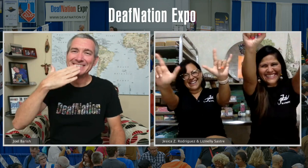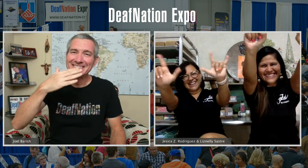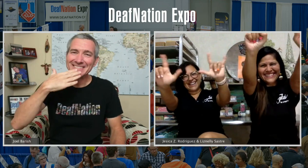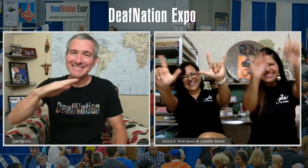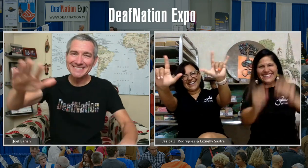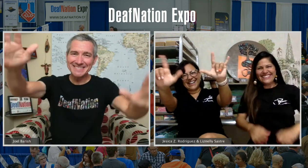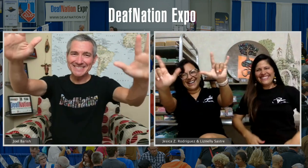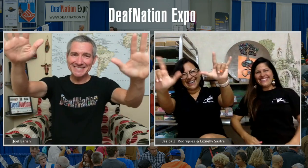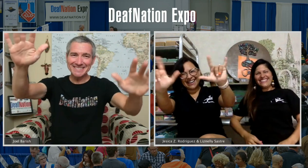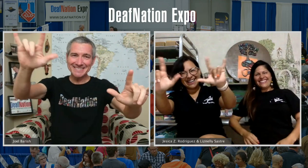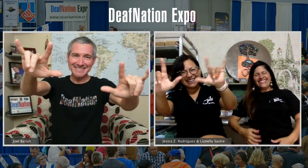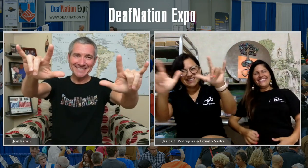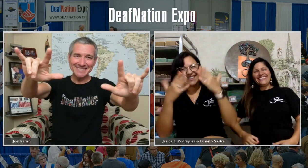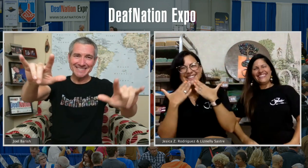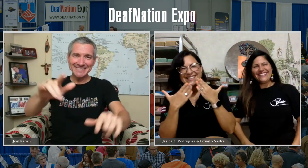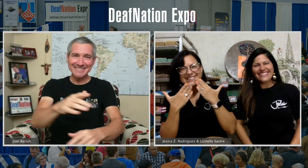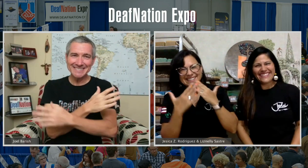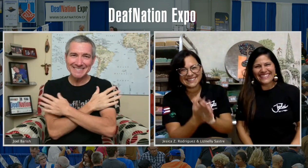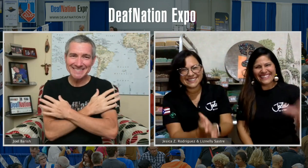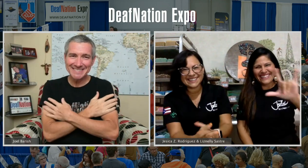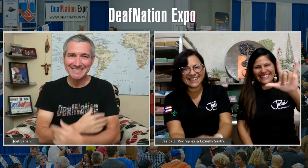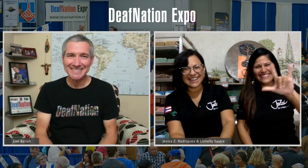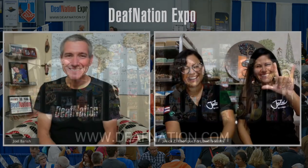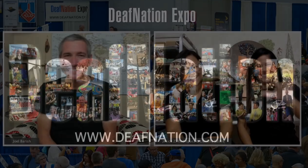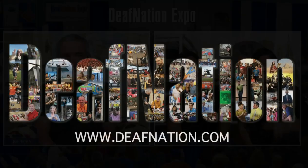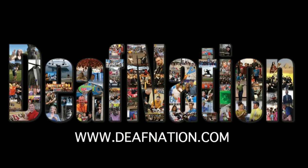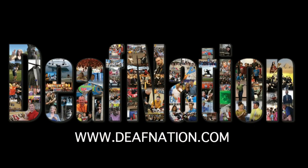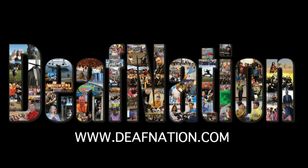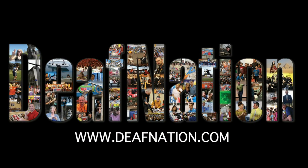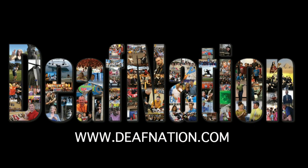Thank you! Hugs!